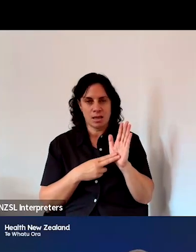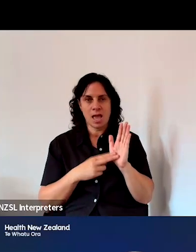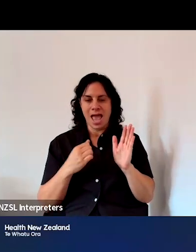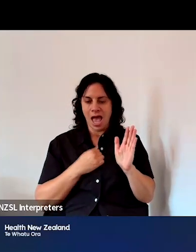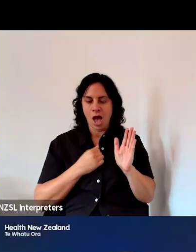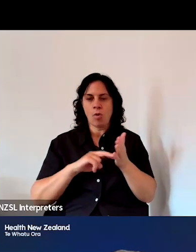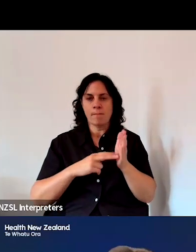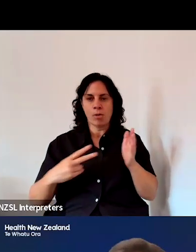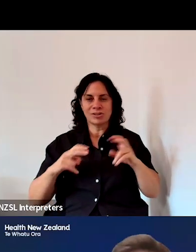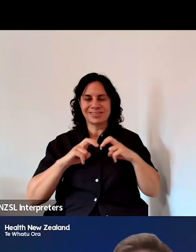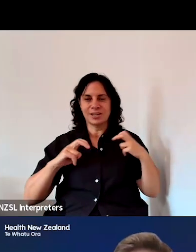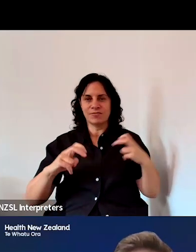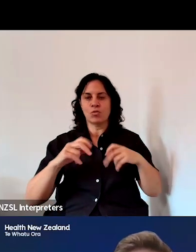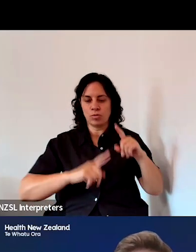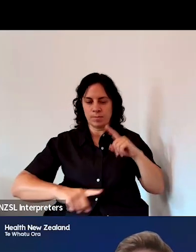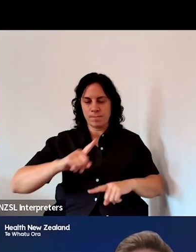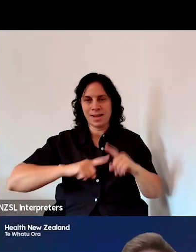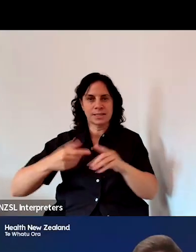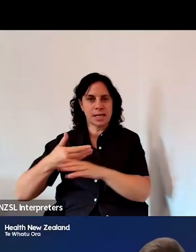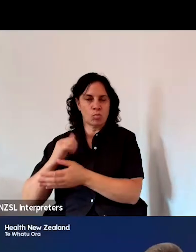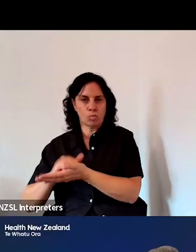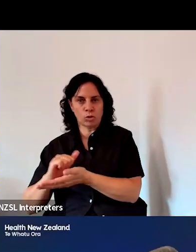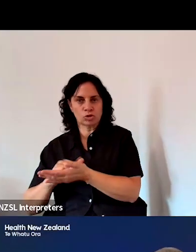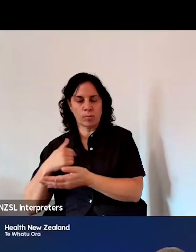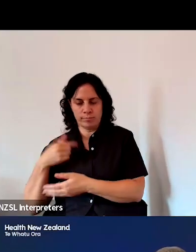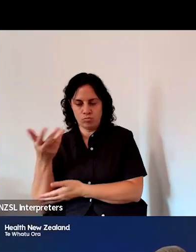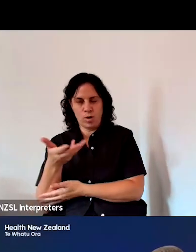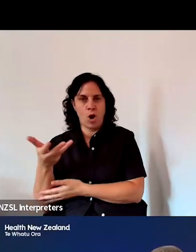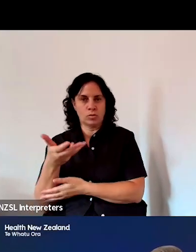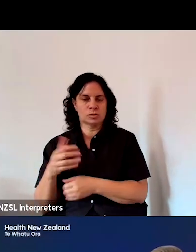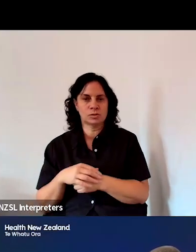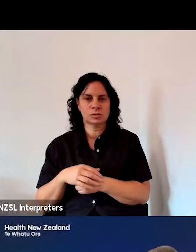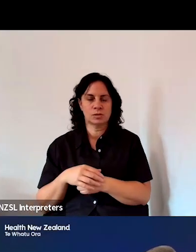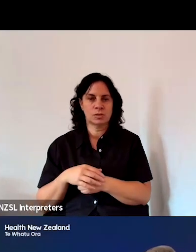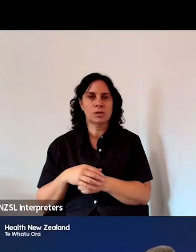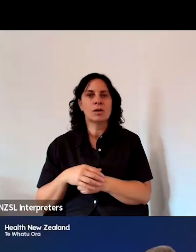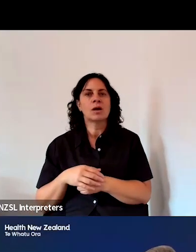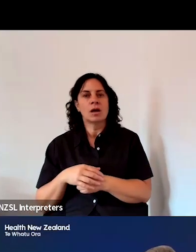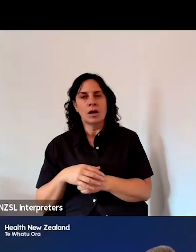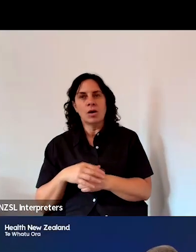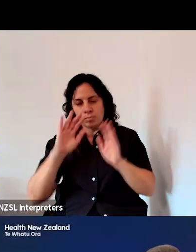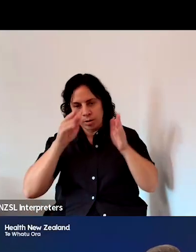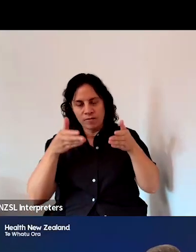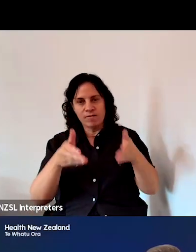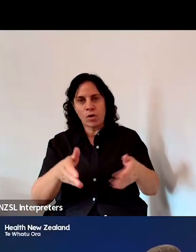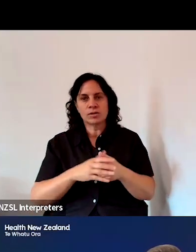meetings and workshops that we were hosting, the idea that we focus on mental wellbeing as well as symptoms of things